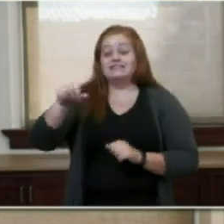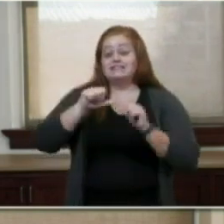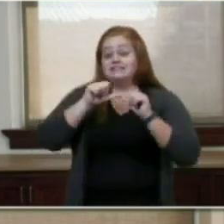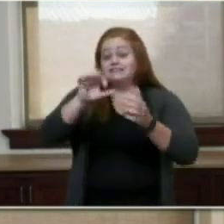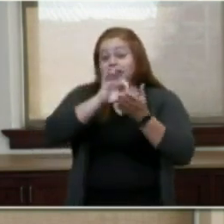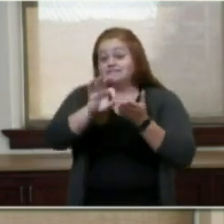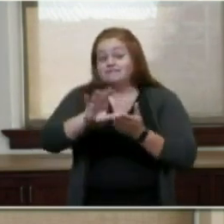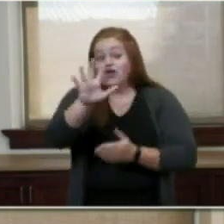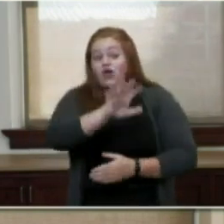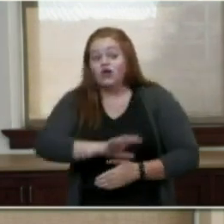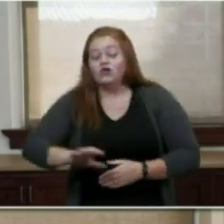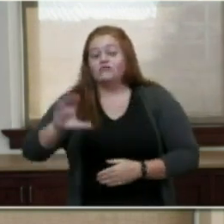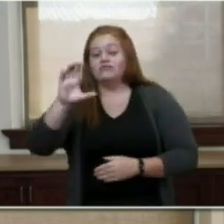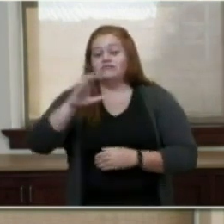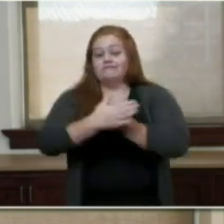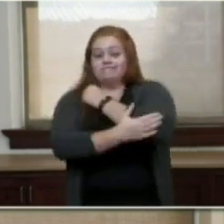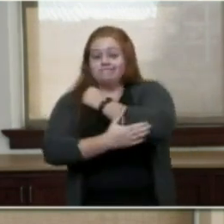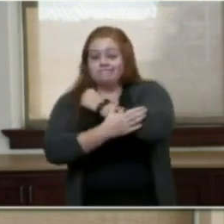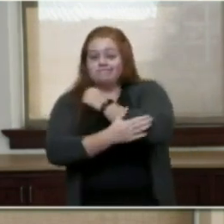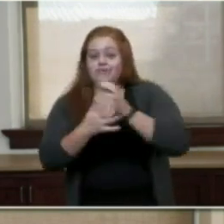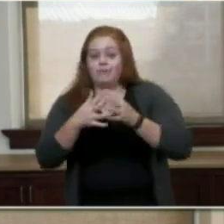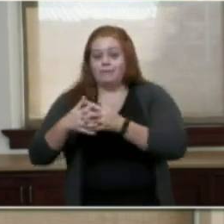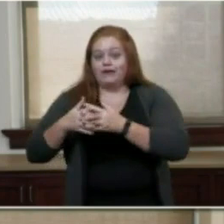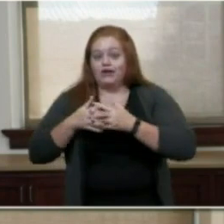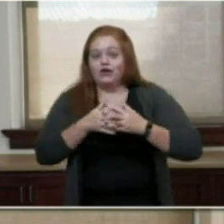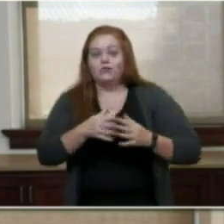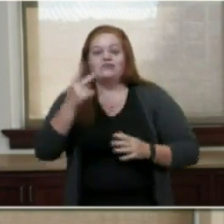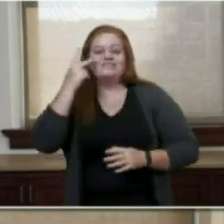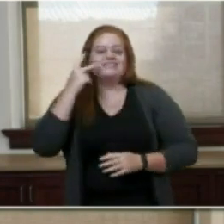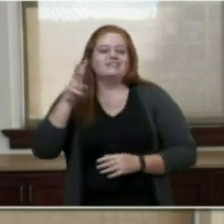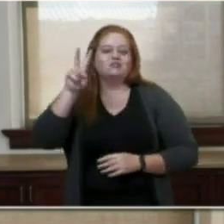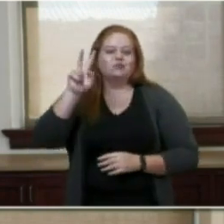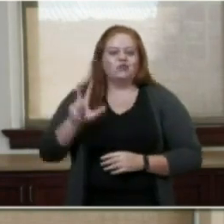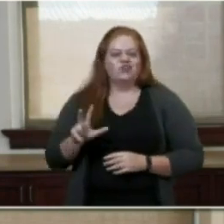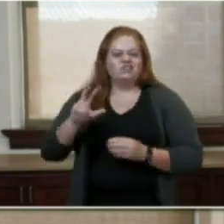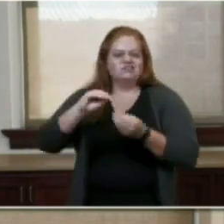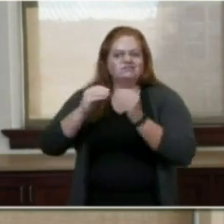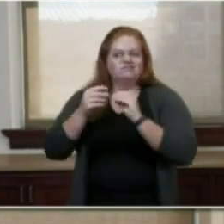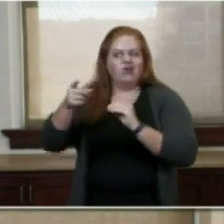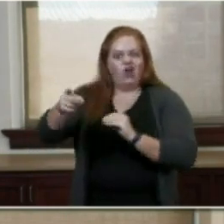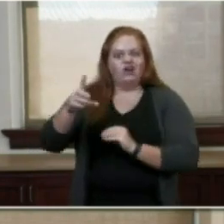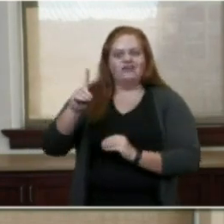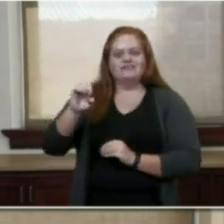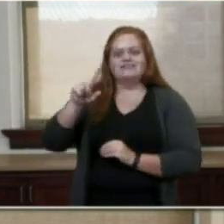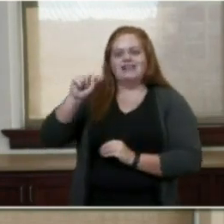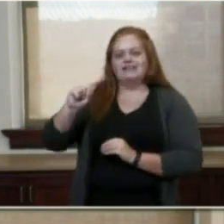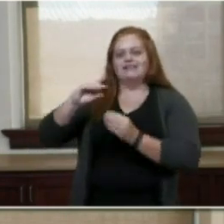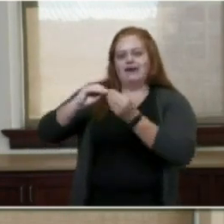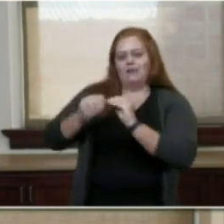than 2/3 of cases are the delta variant and as I've said before, we don't know